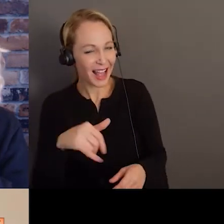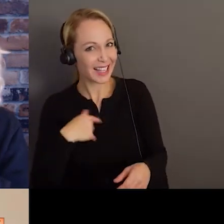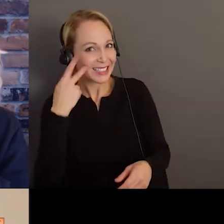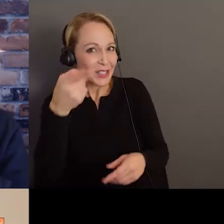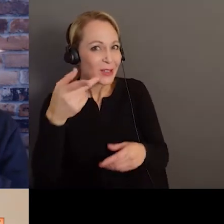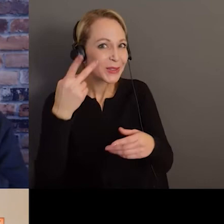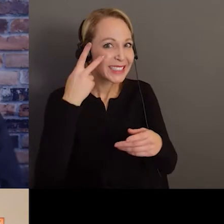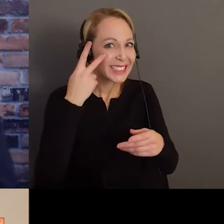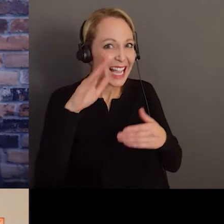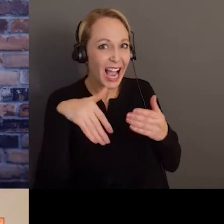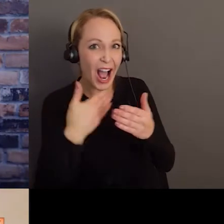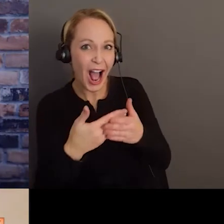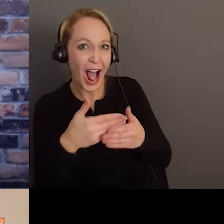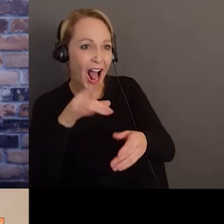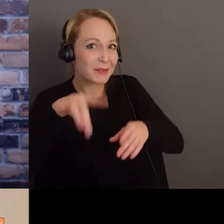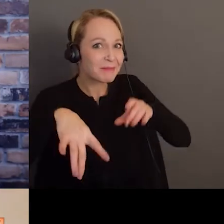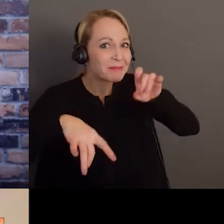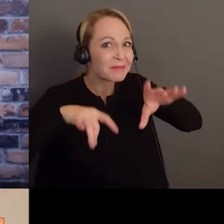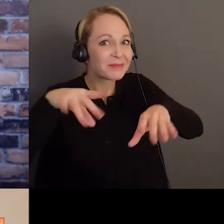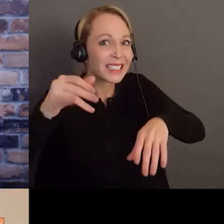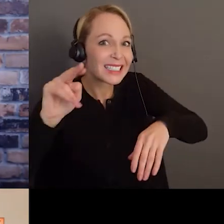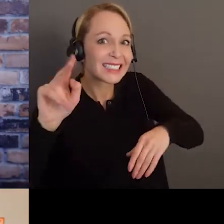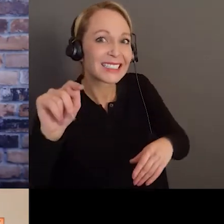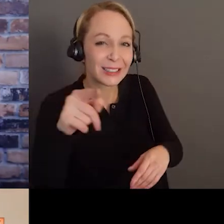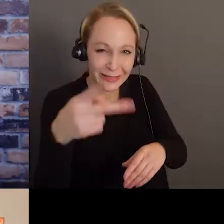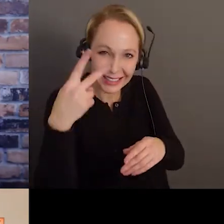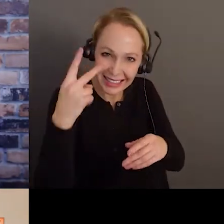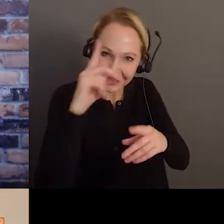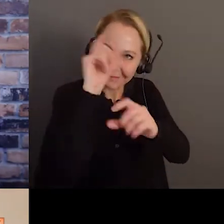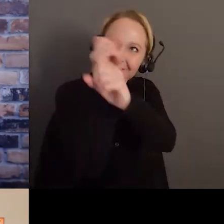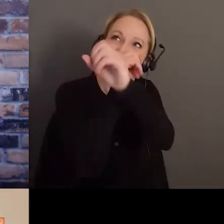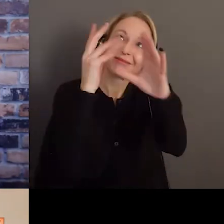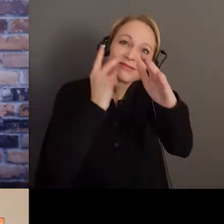PUTTING THE BREAD CRUMBS WHERE WE WANT TO GO AND THE